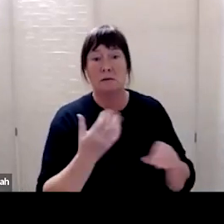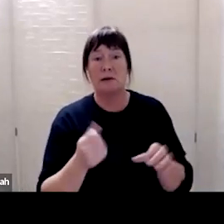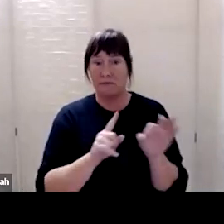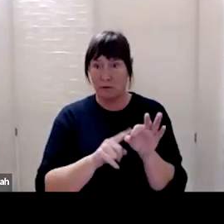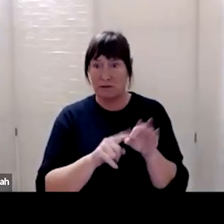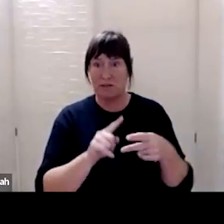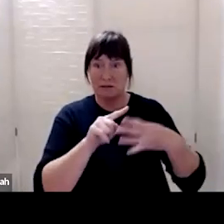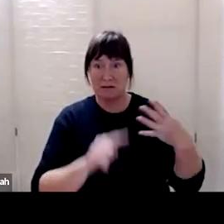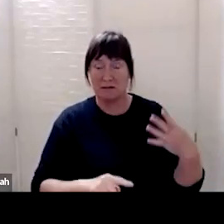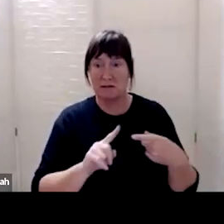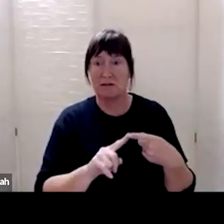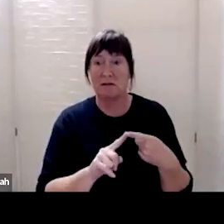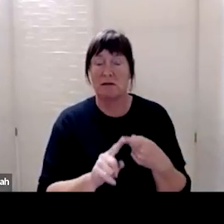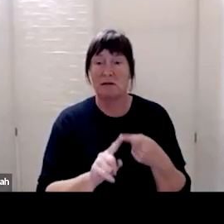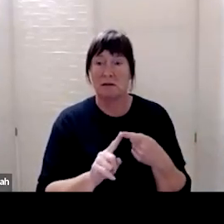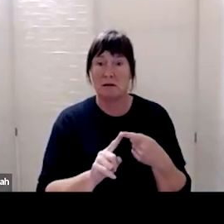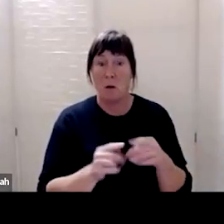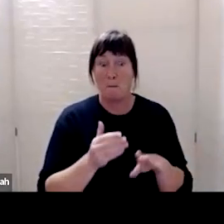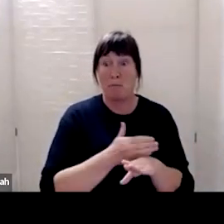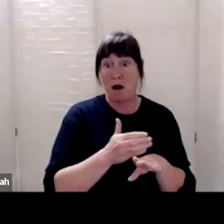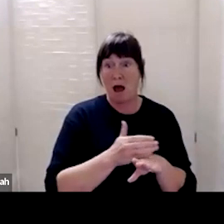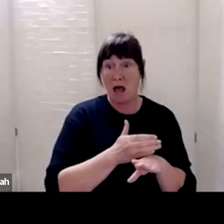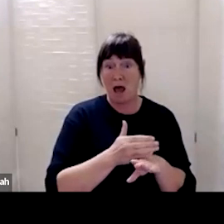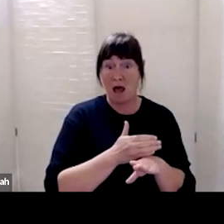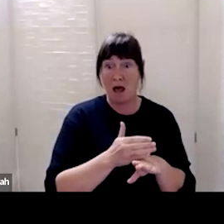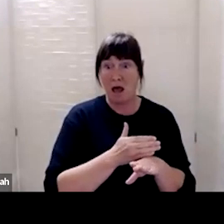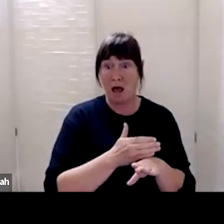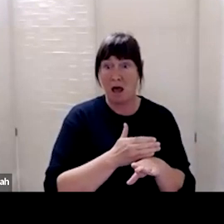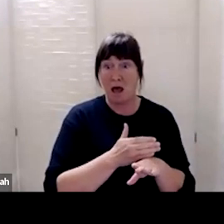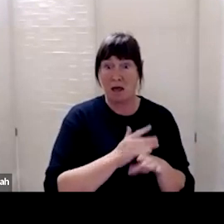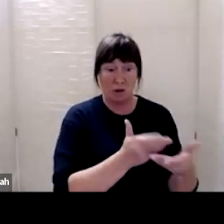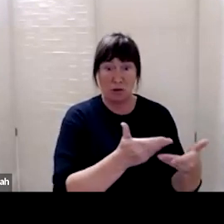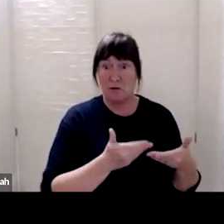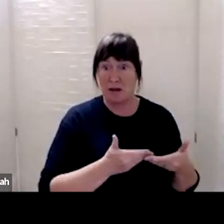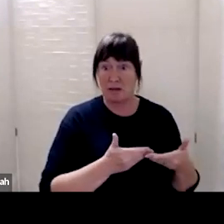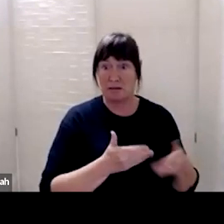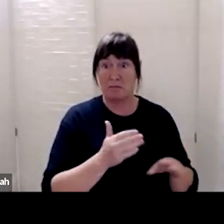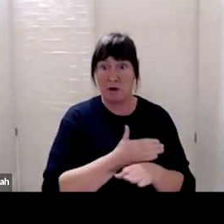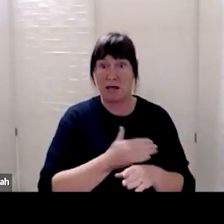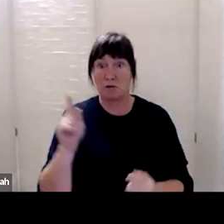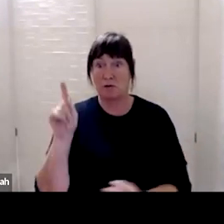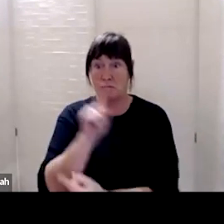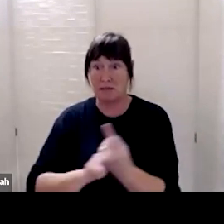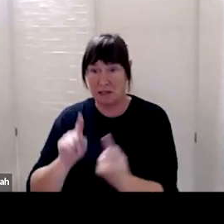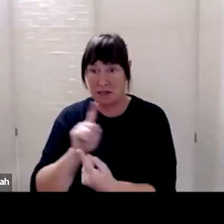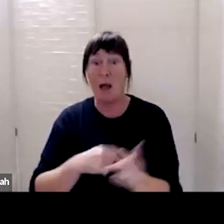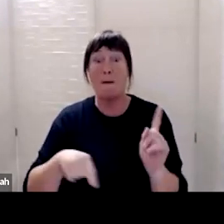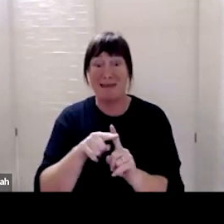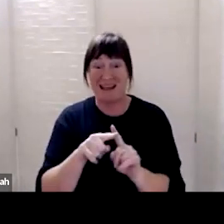as I said, that have come in prior to us meeting tonight. And then I can see that there’s questions coming in also.